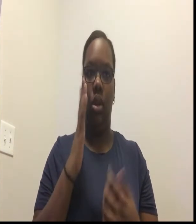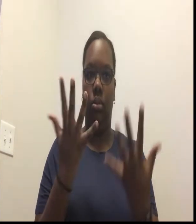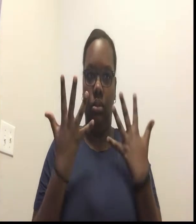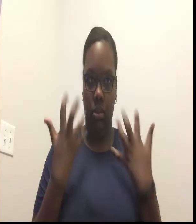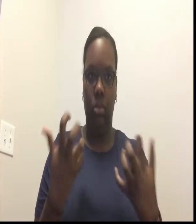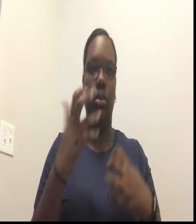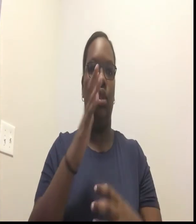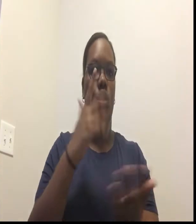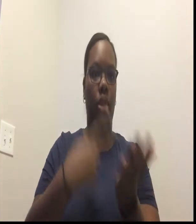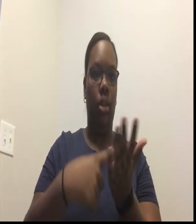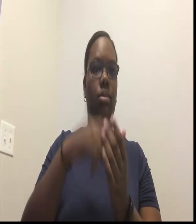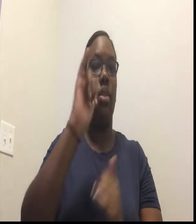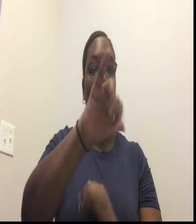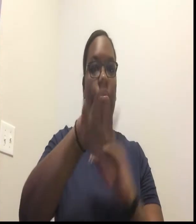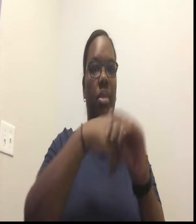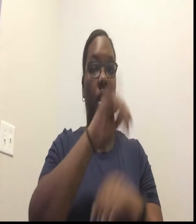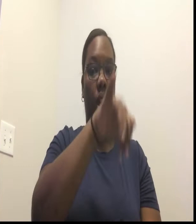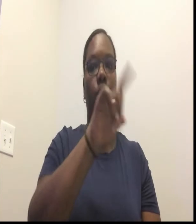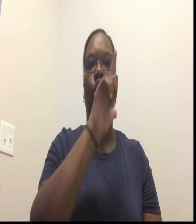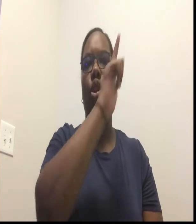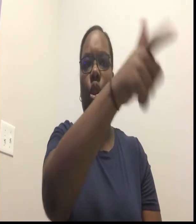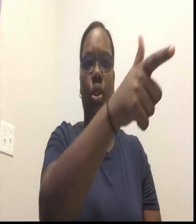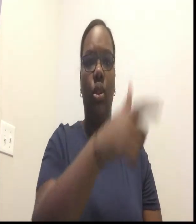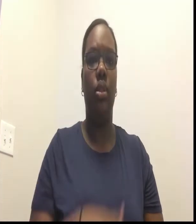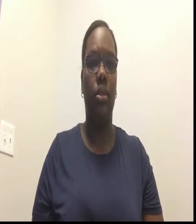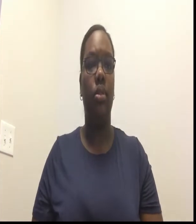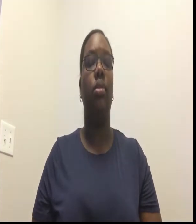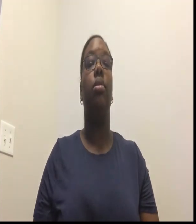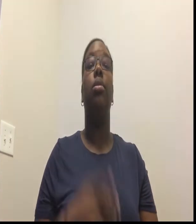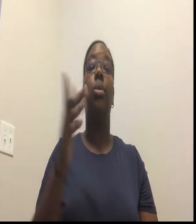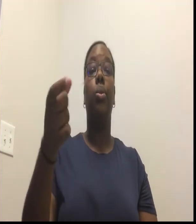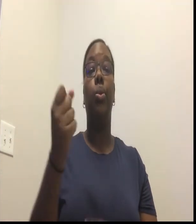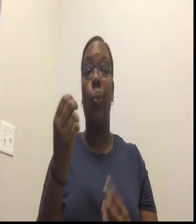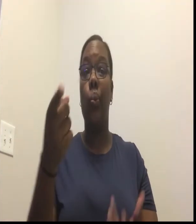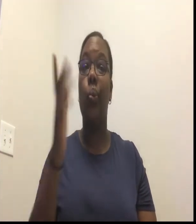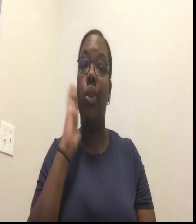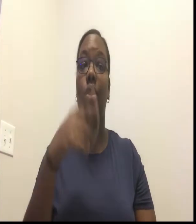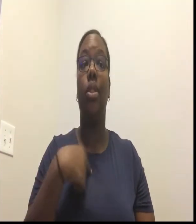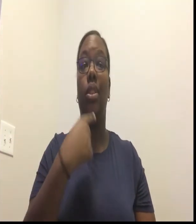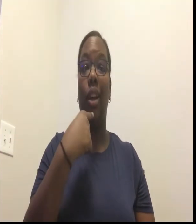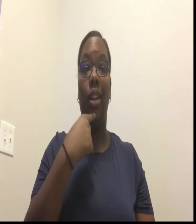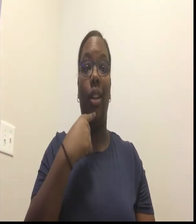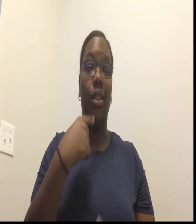about it later. So you would say I move that we table it